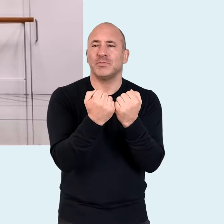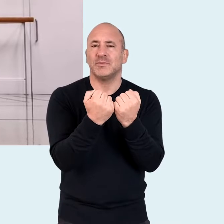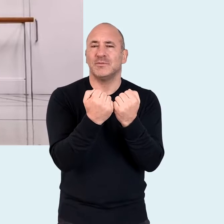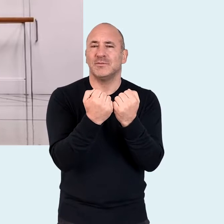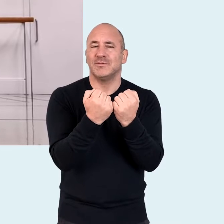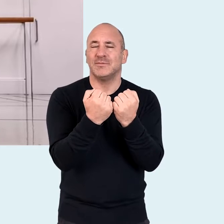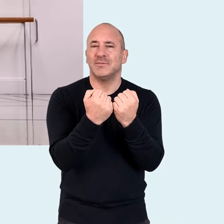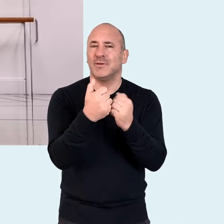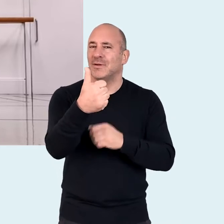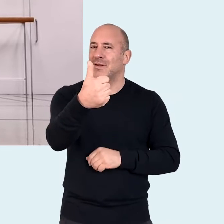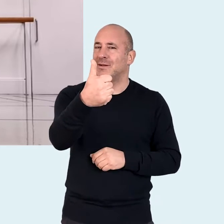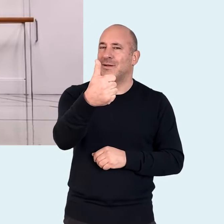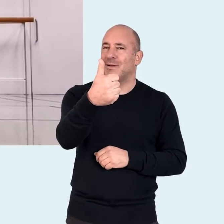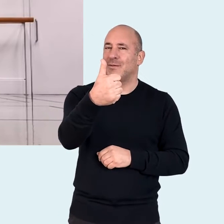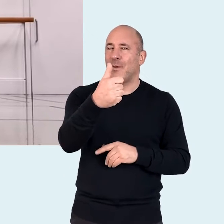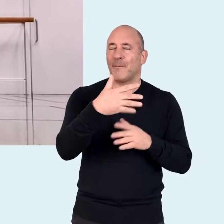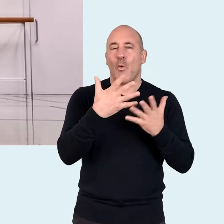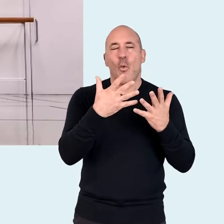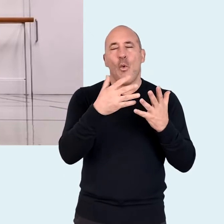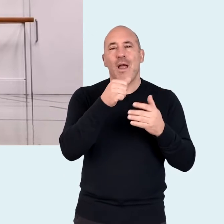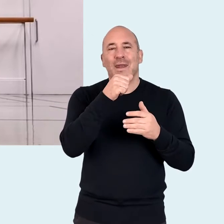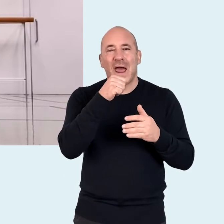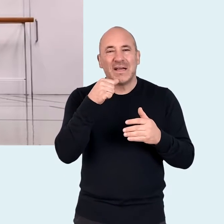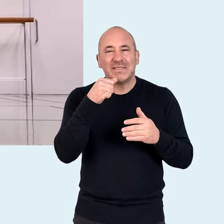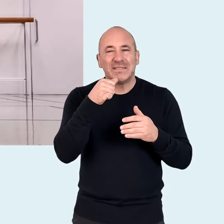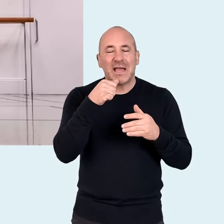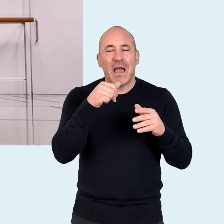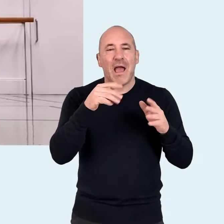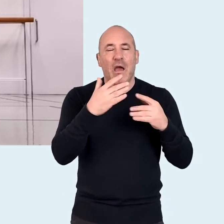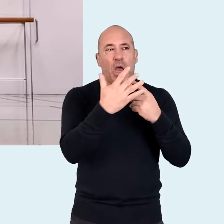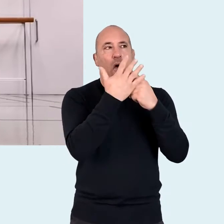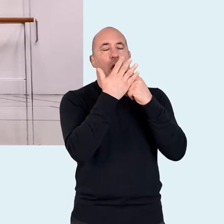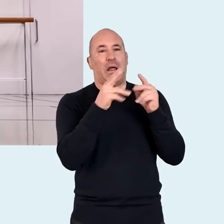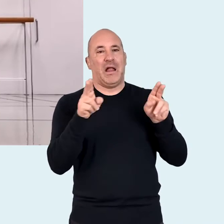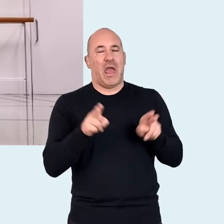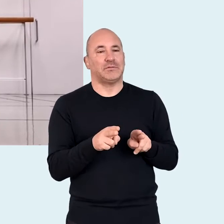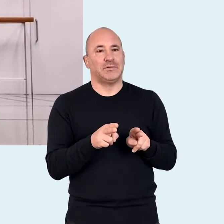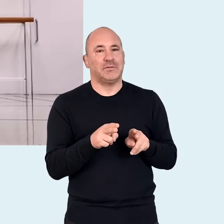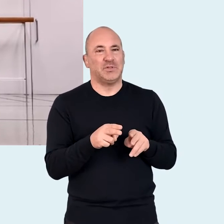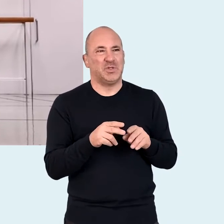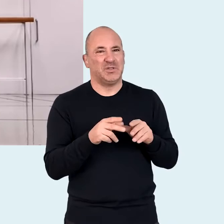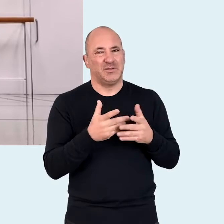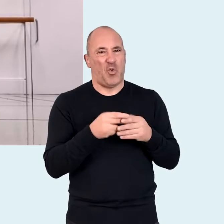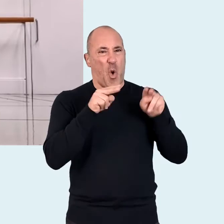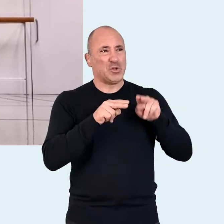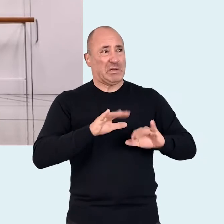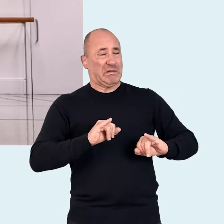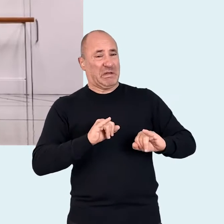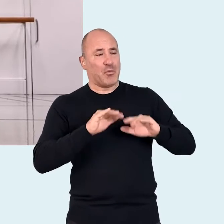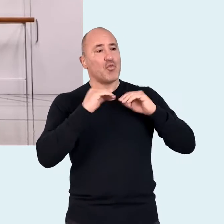are now called workshops? Great idea! So much more friendly and less intimidating.